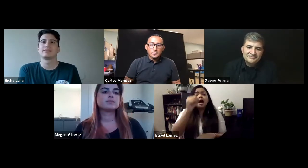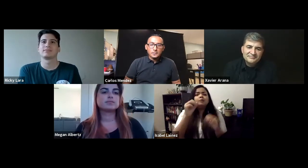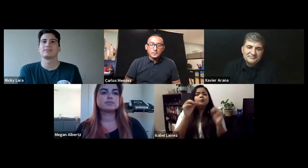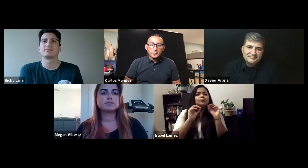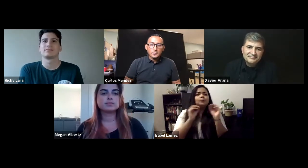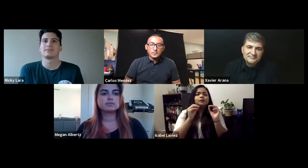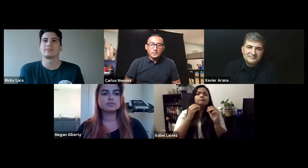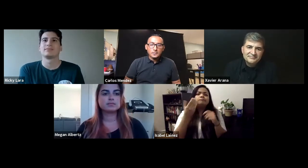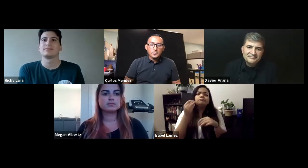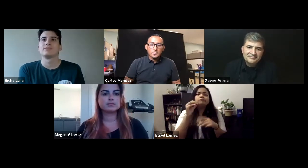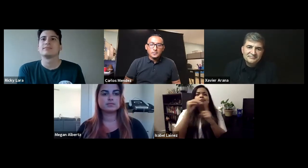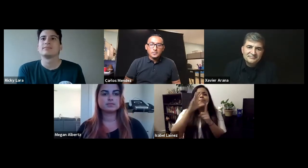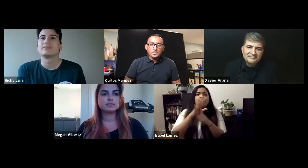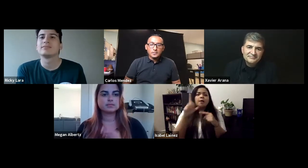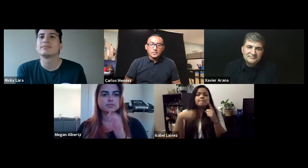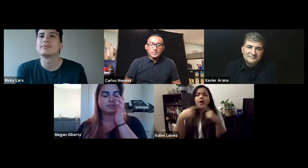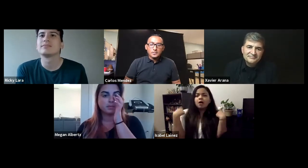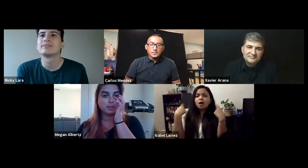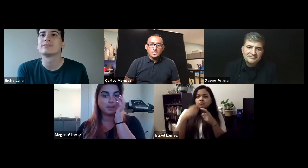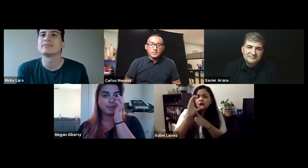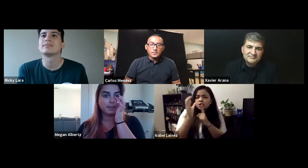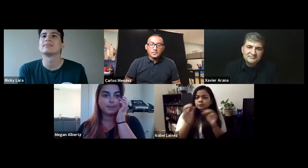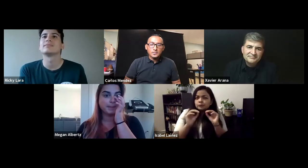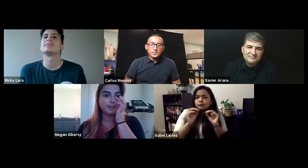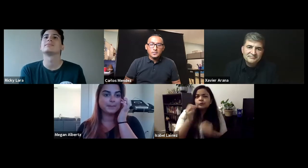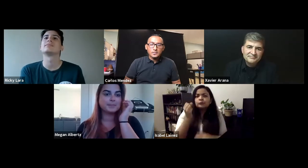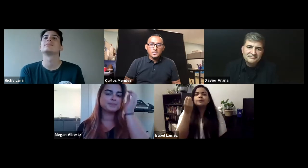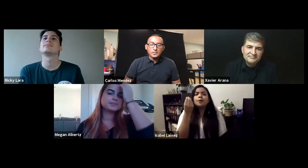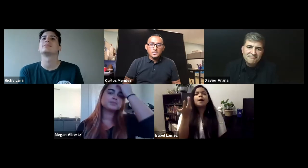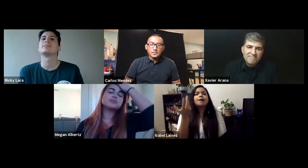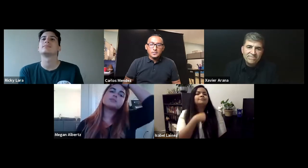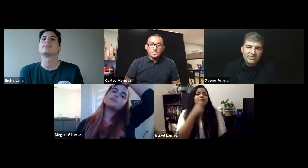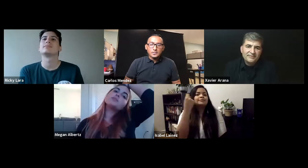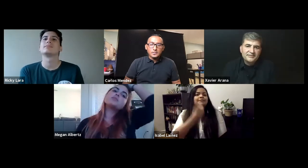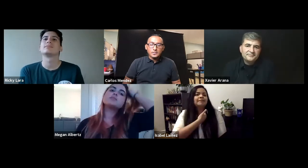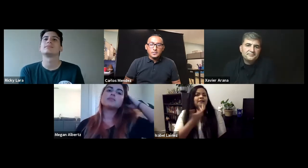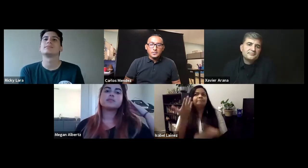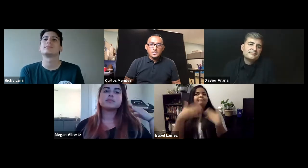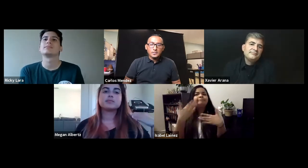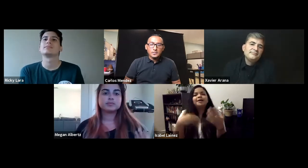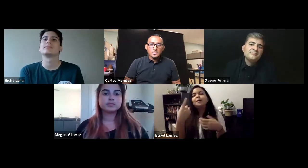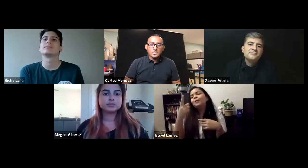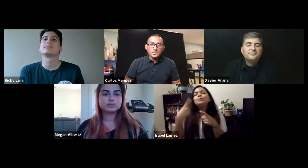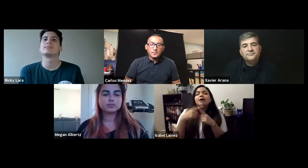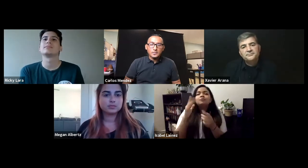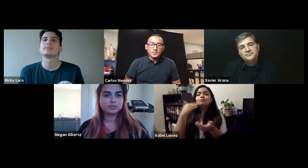Um...I didn't really have a lot of exposure to, um, Hispanic culture.